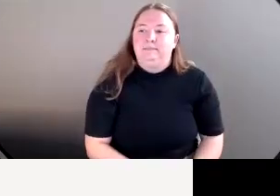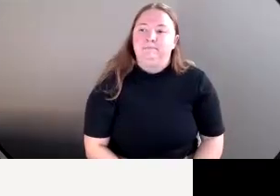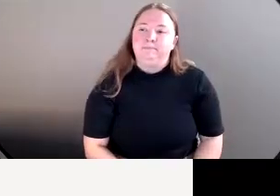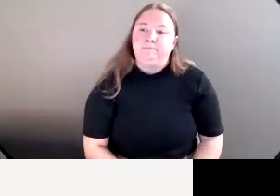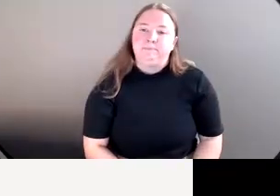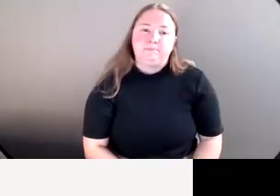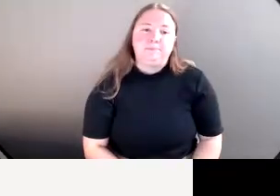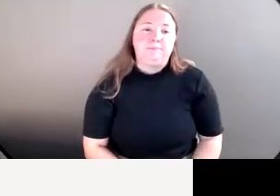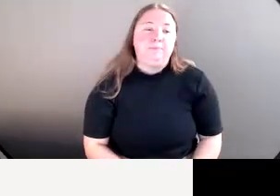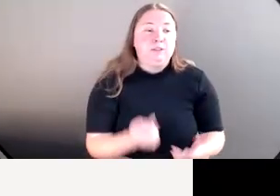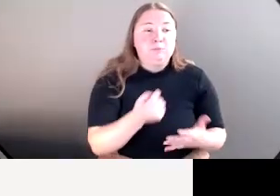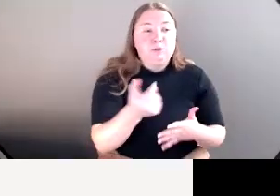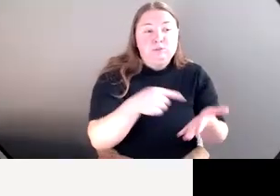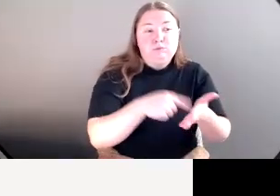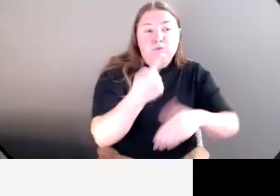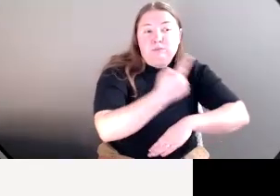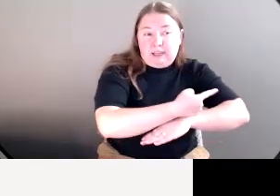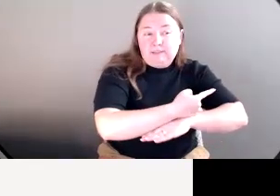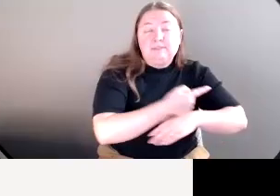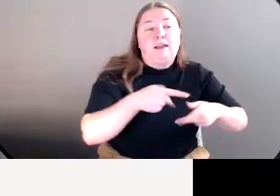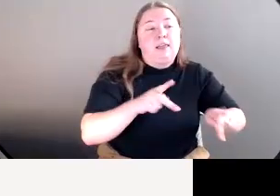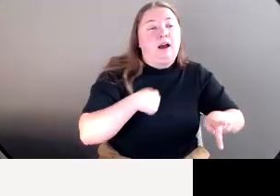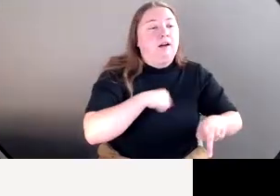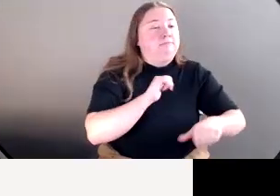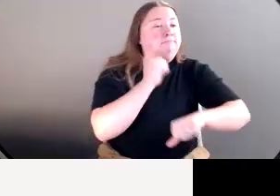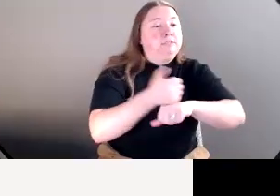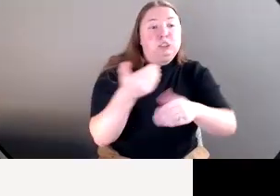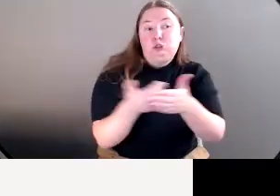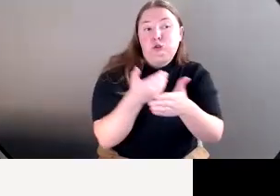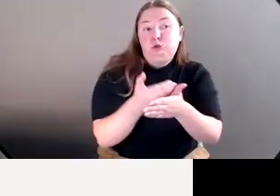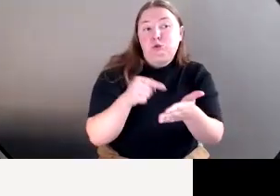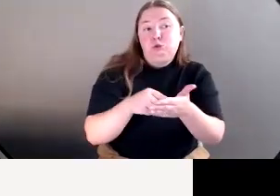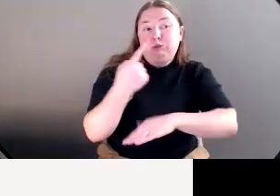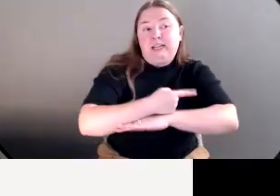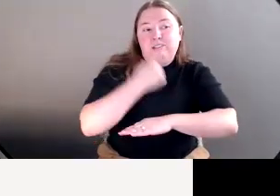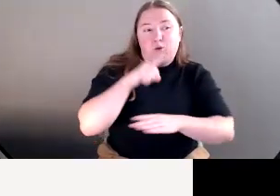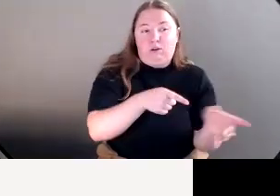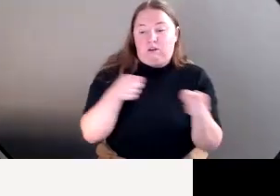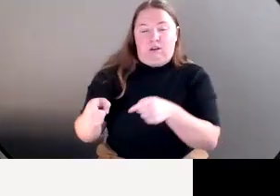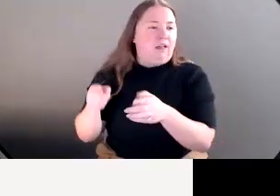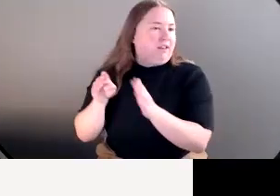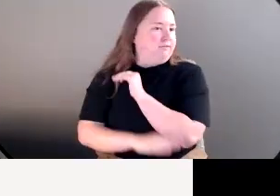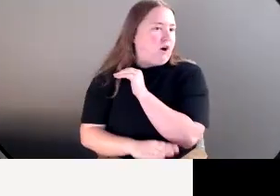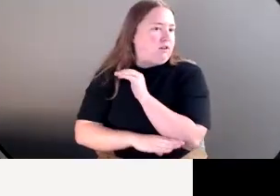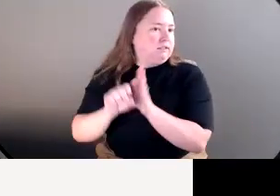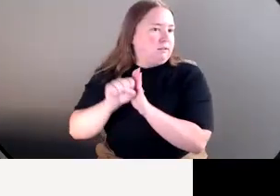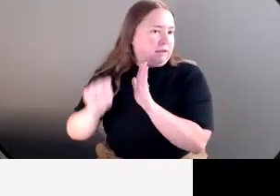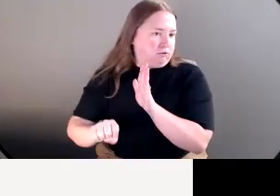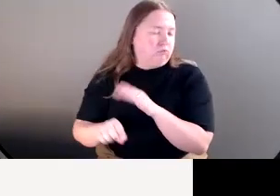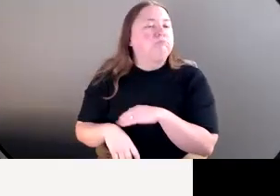And this is going to allow us to, set new due dates for the fall. Then the gradebook will be good to go